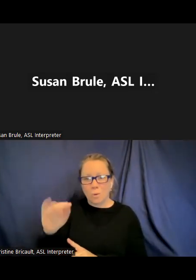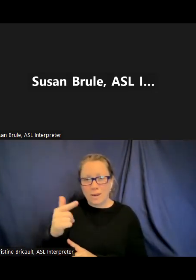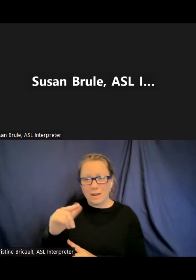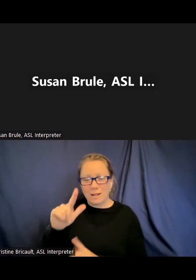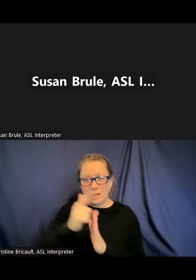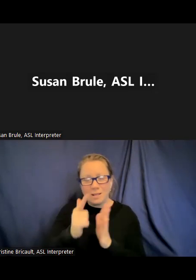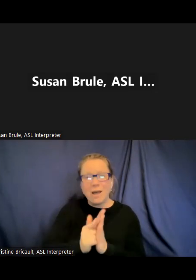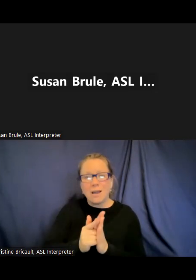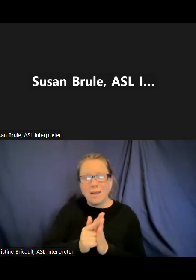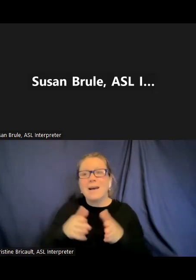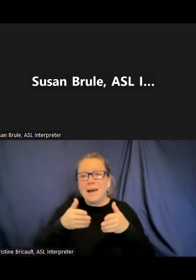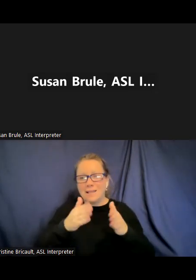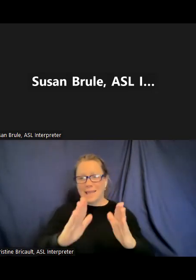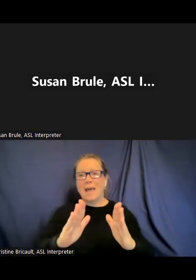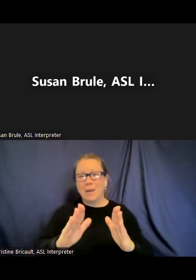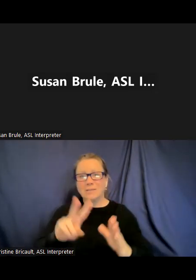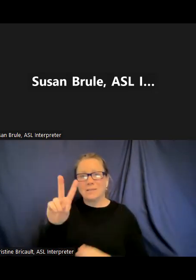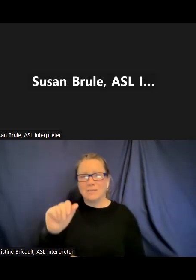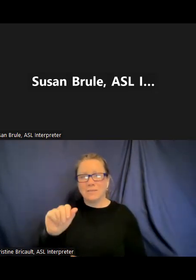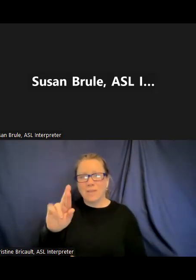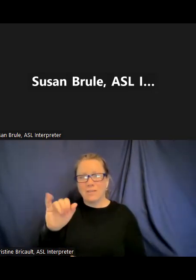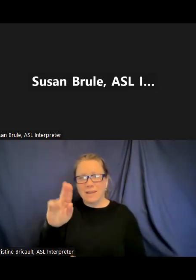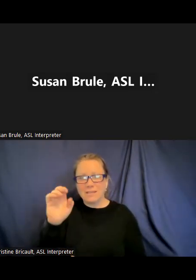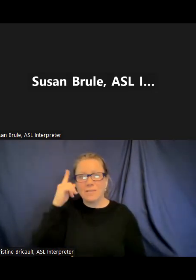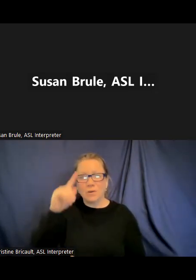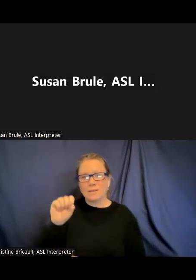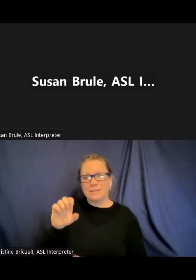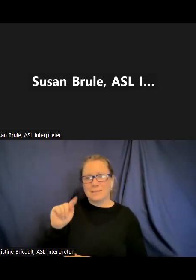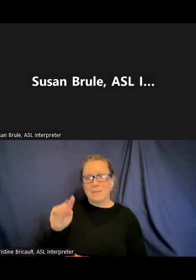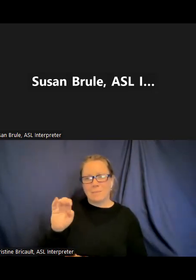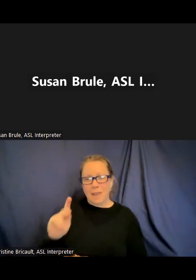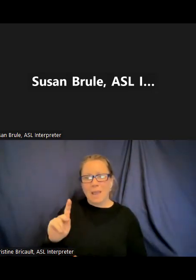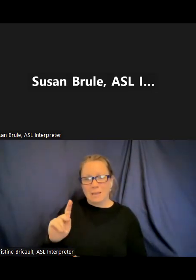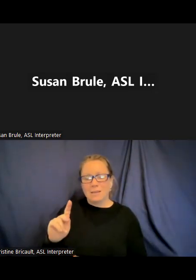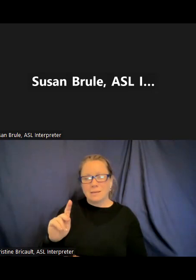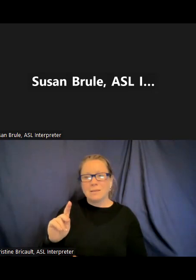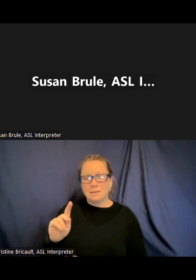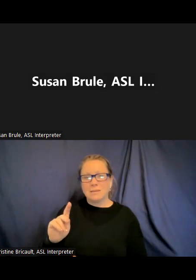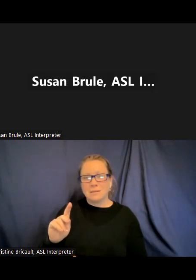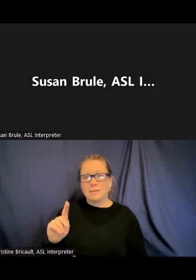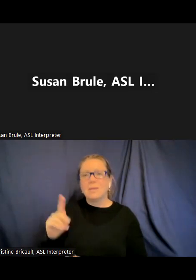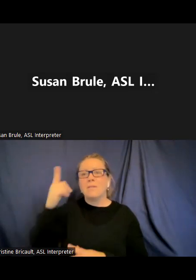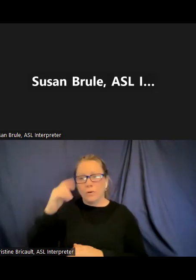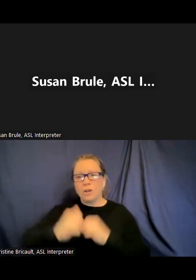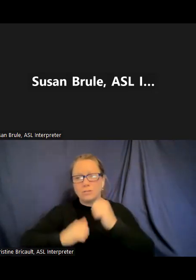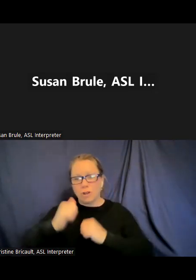allows variances for setbacks by right for the construction of ramps to access buildings.